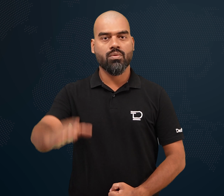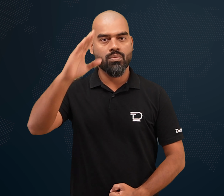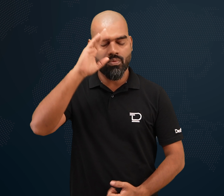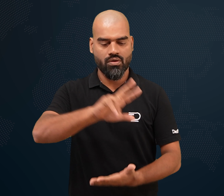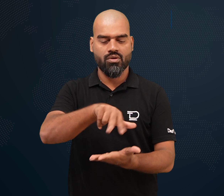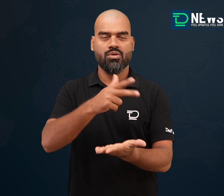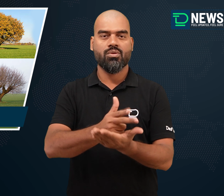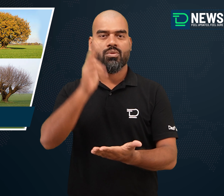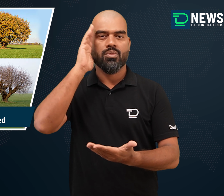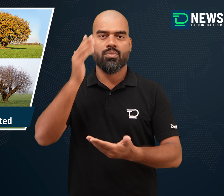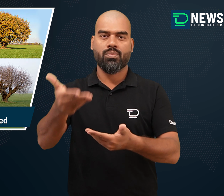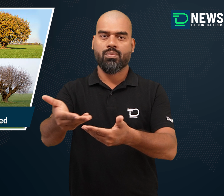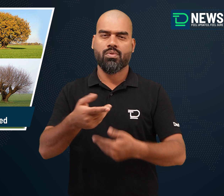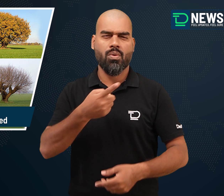Hi, welcome to Deaf Talks News.